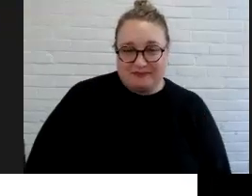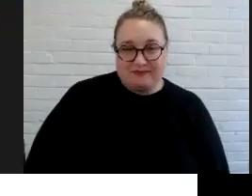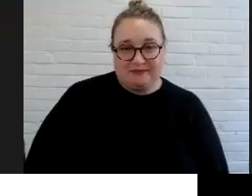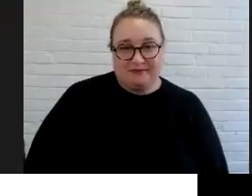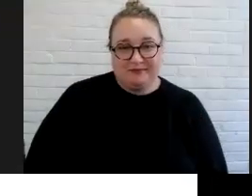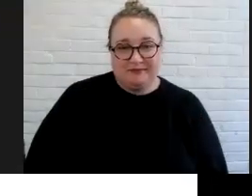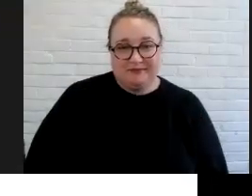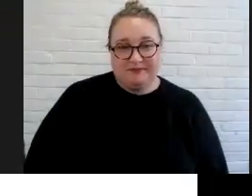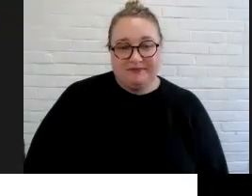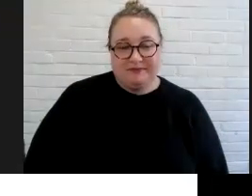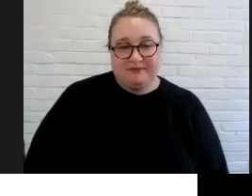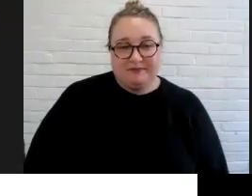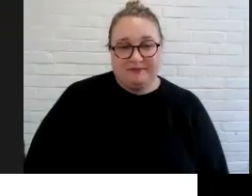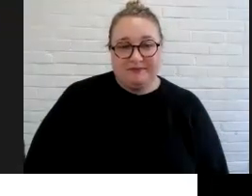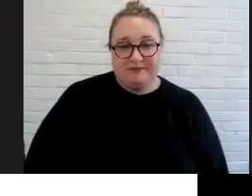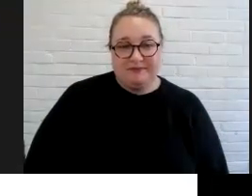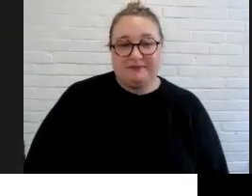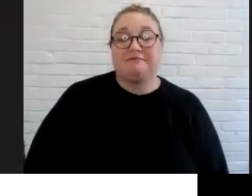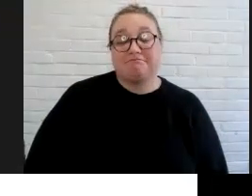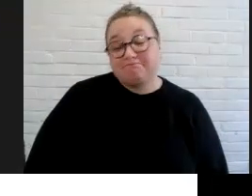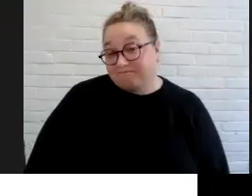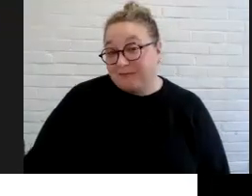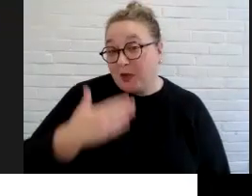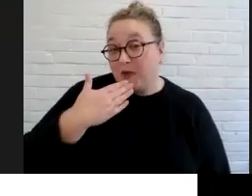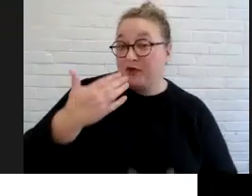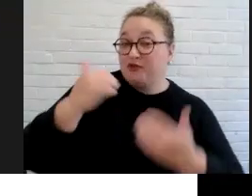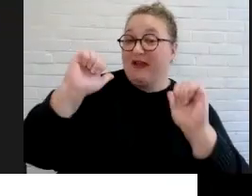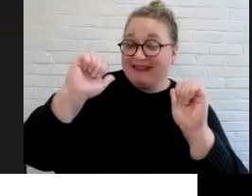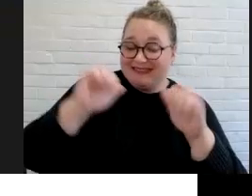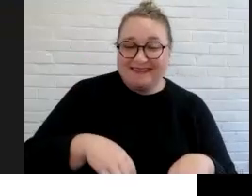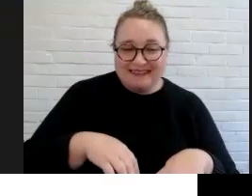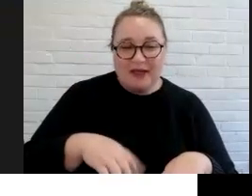Okay. So, so for Wednesday, so. Good try, good try. So for Wednesday. Yeah.